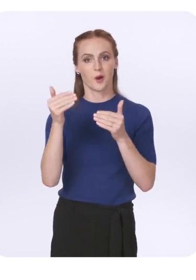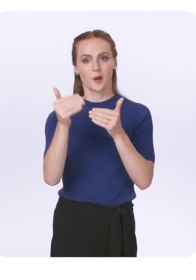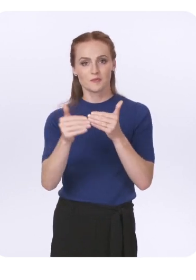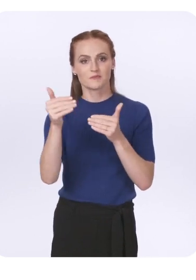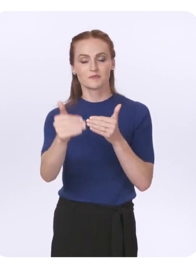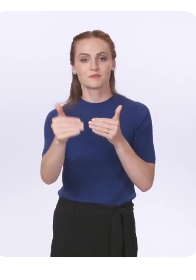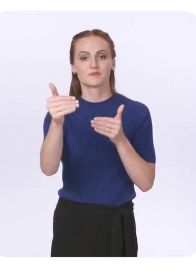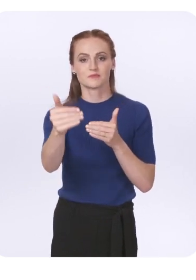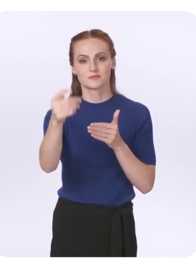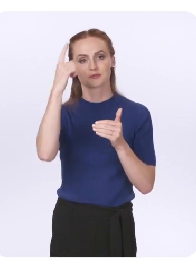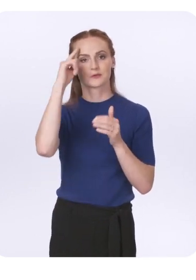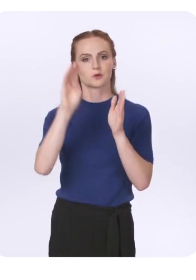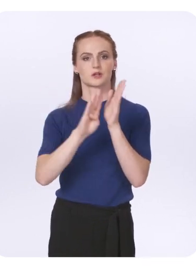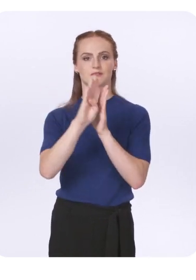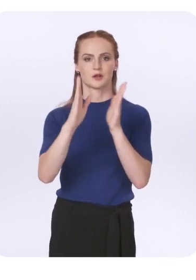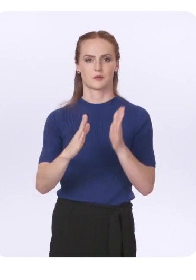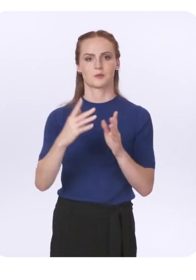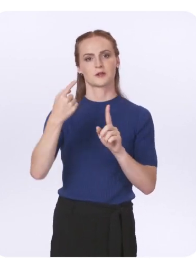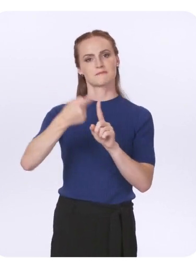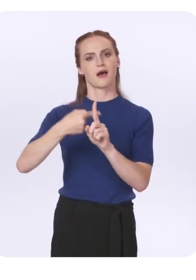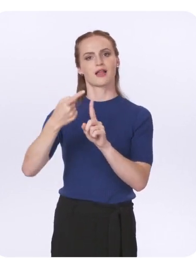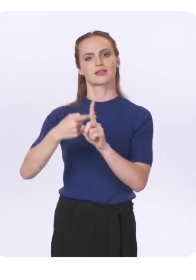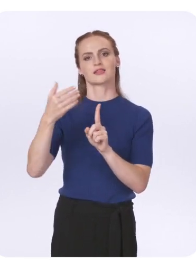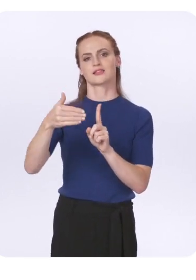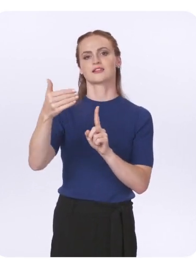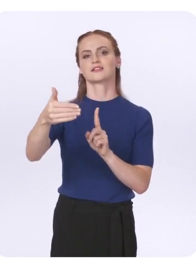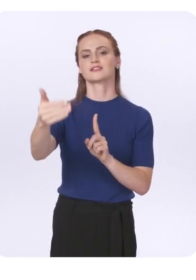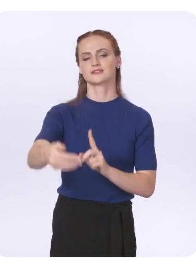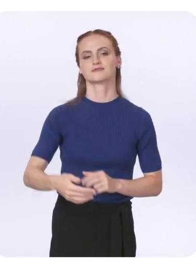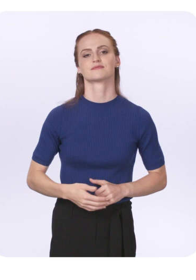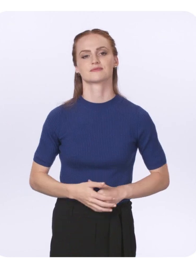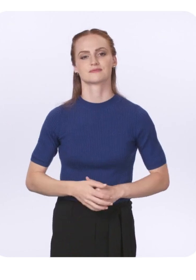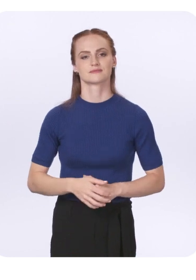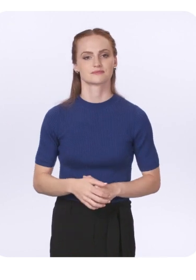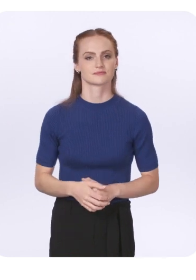First, I want to tell you about our WebRX template and samples project.